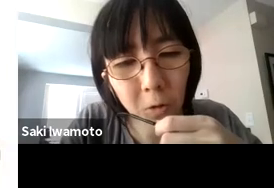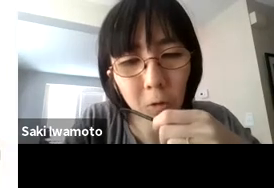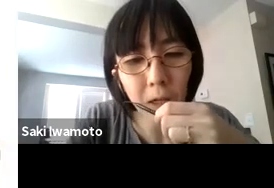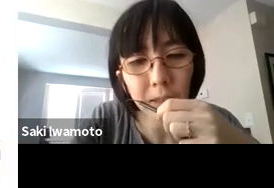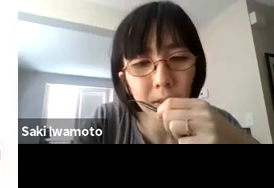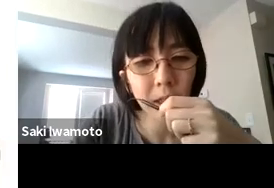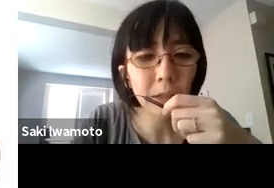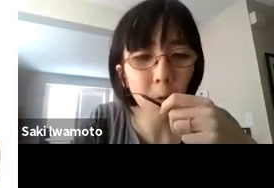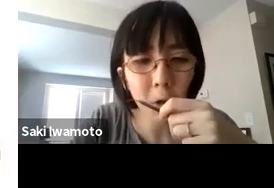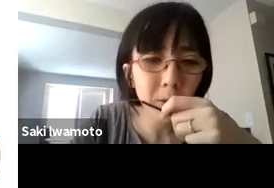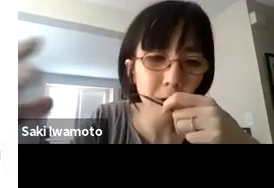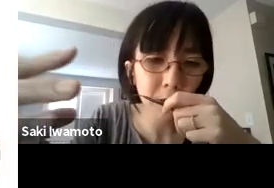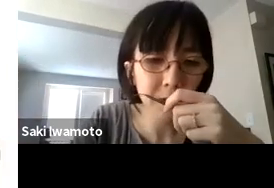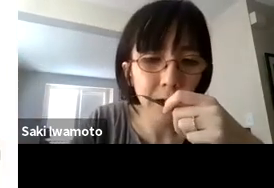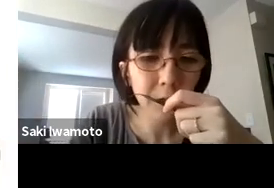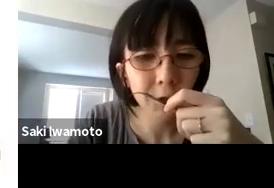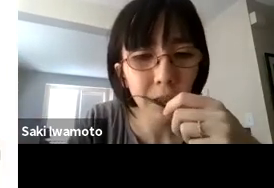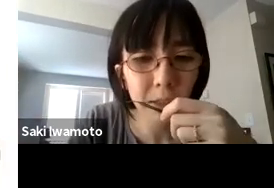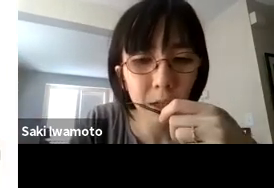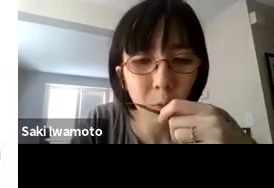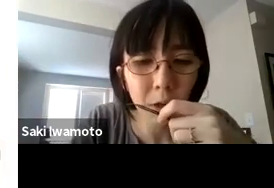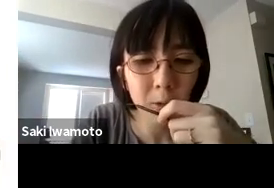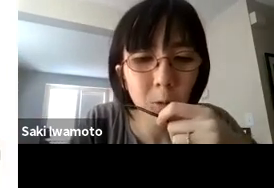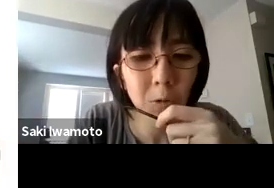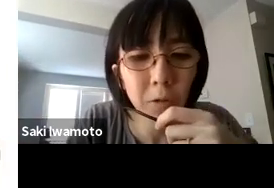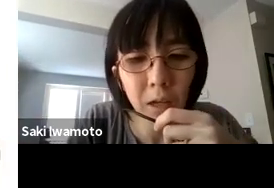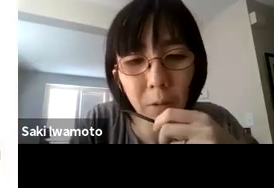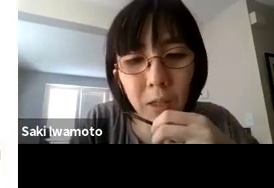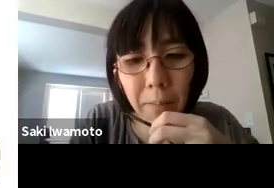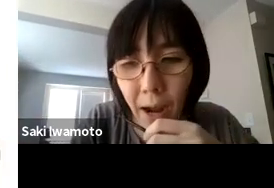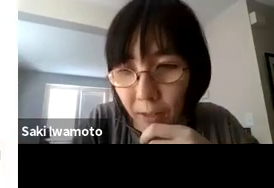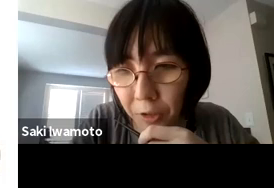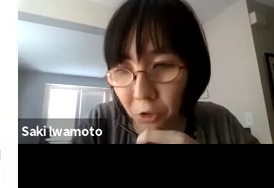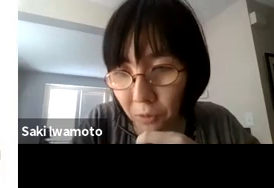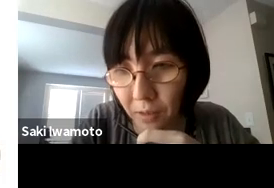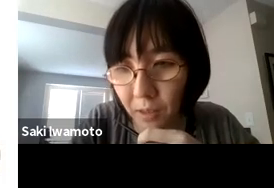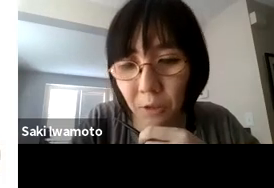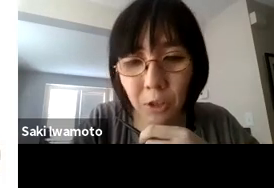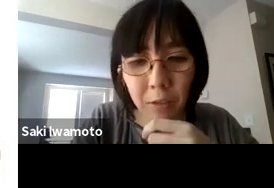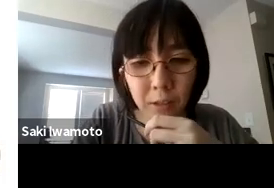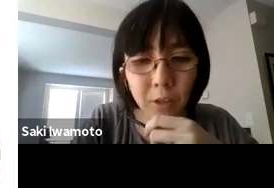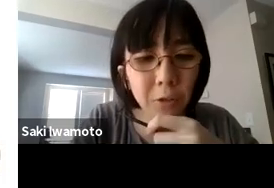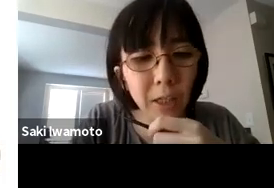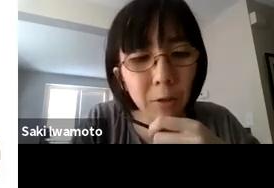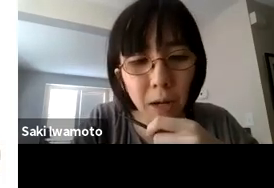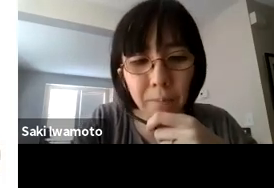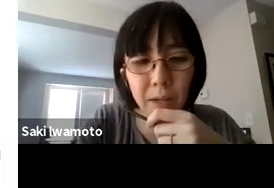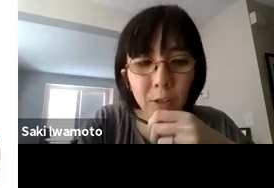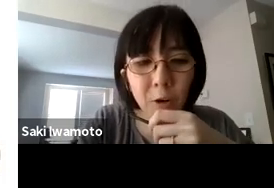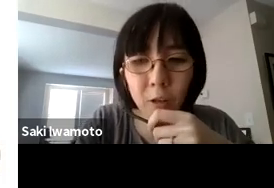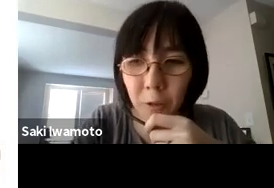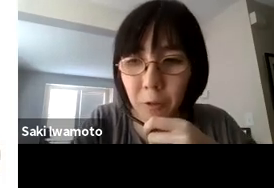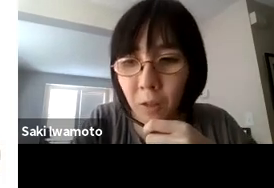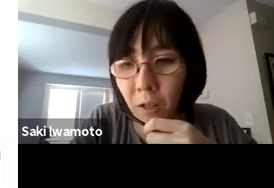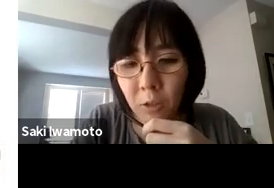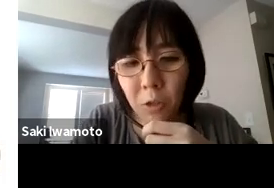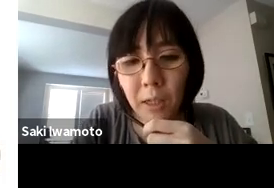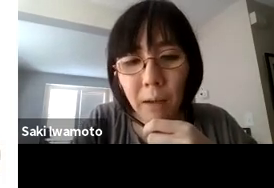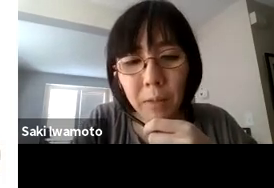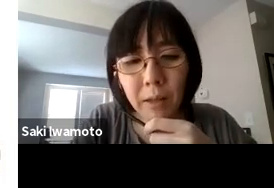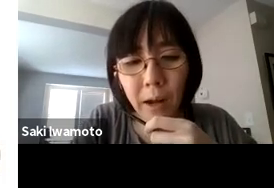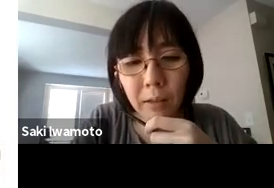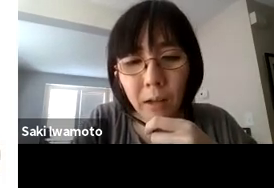And also, it's in all the questions actually it's important to also think about the patterns of the things that your child, you know that child might be drawn to.